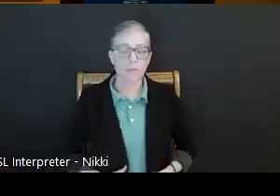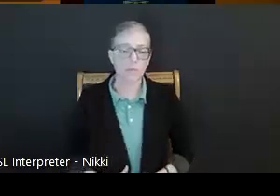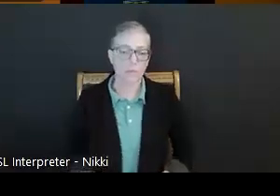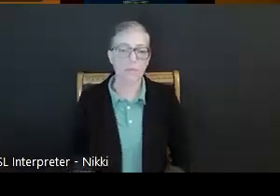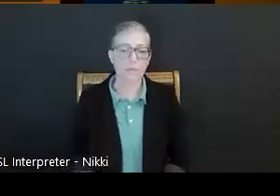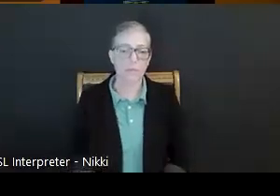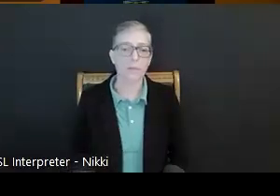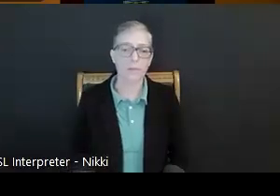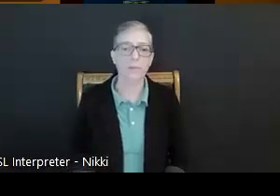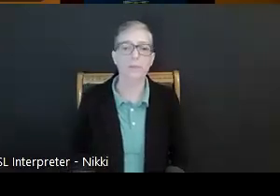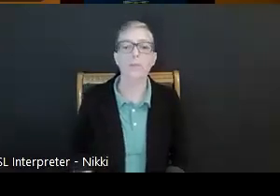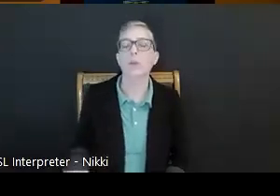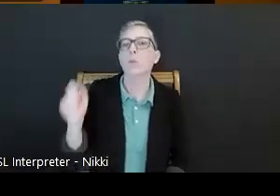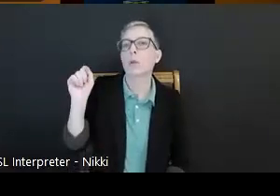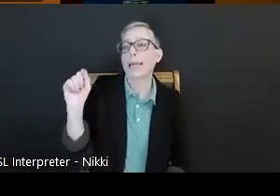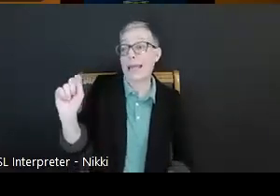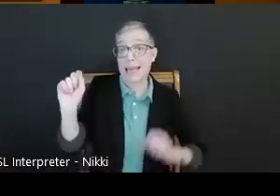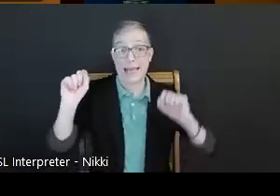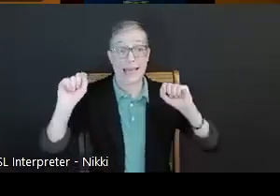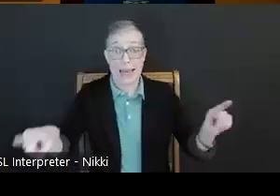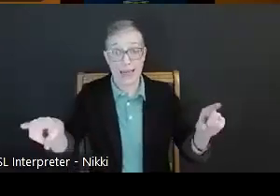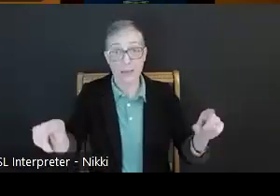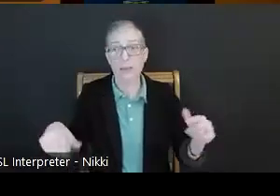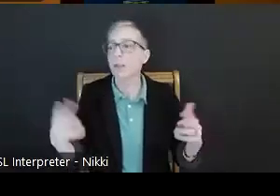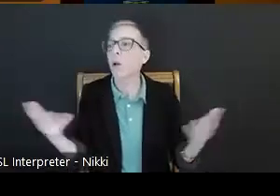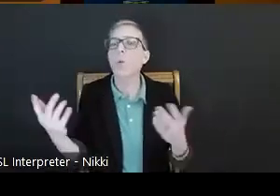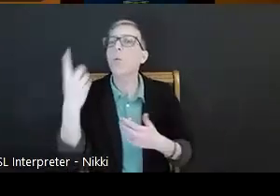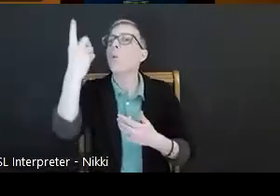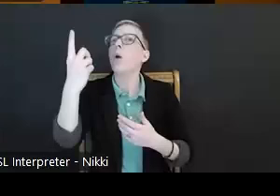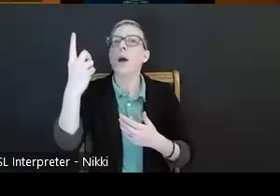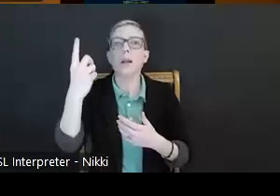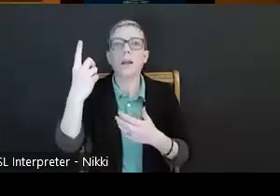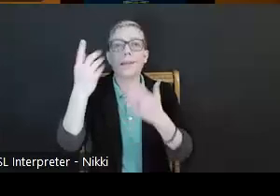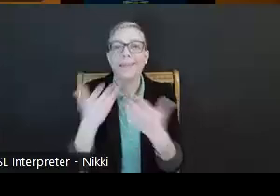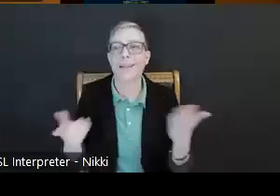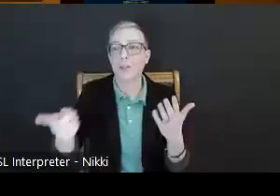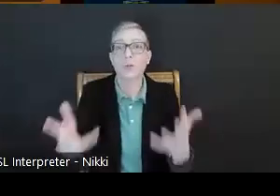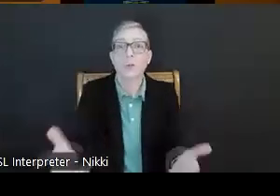say to the other person um which was a really kind of neat um point of the sessions after